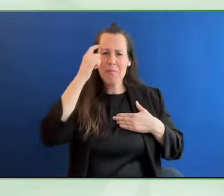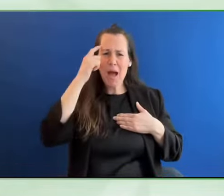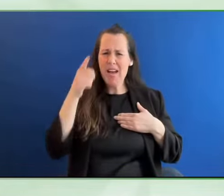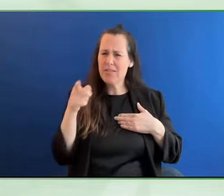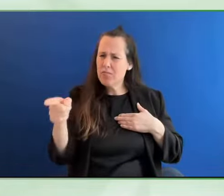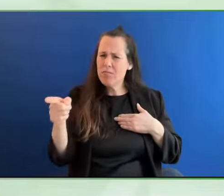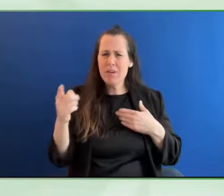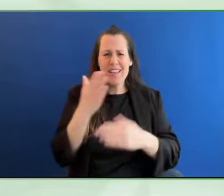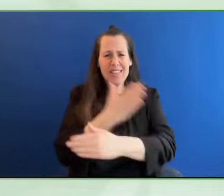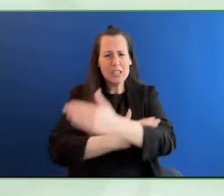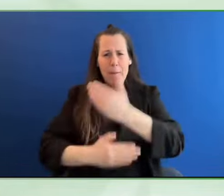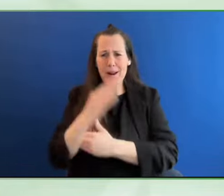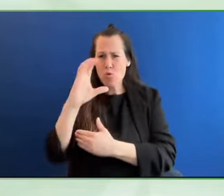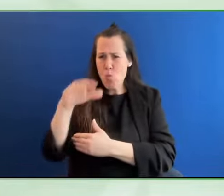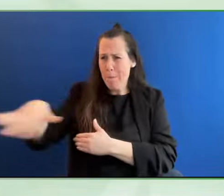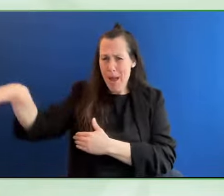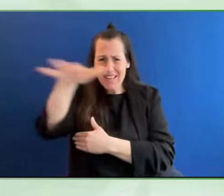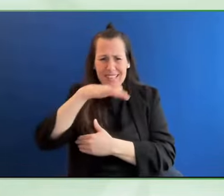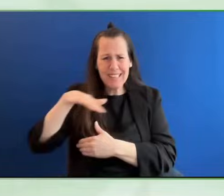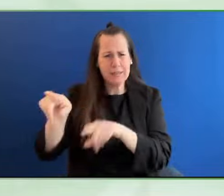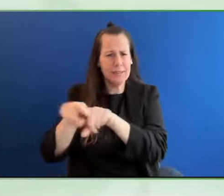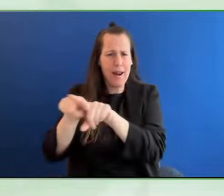Fantastic question.